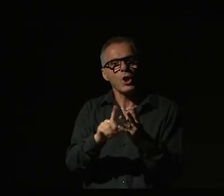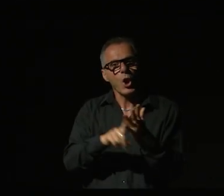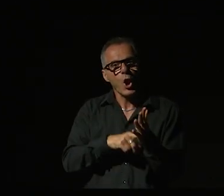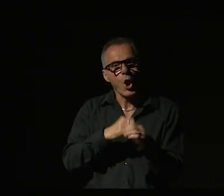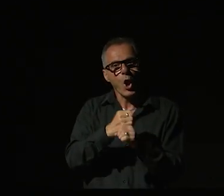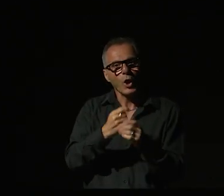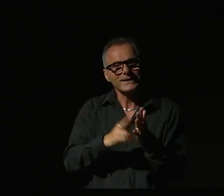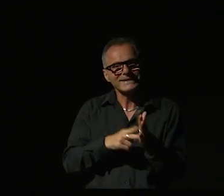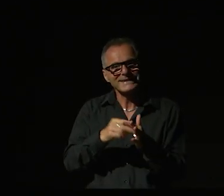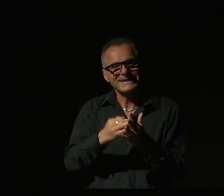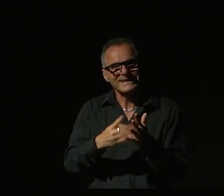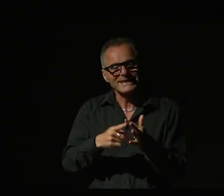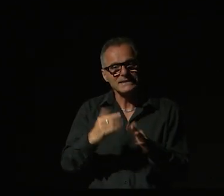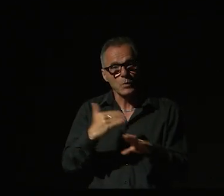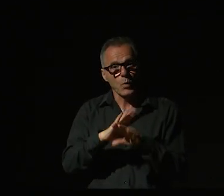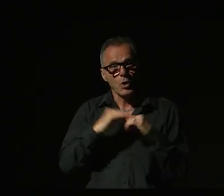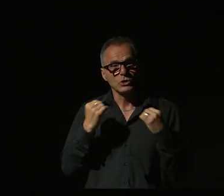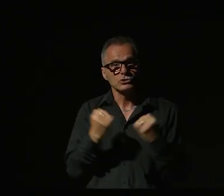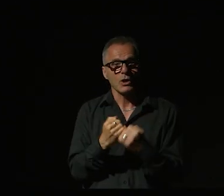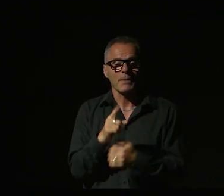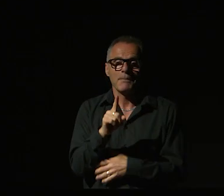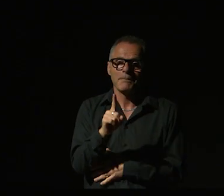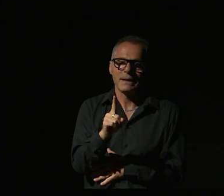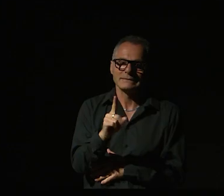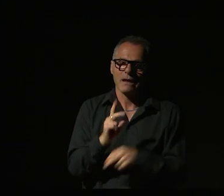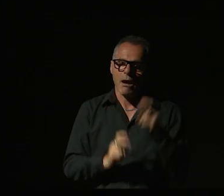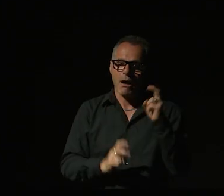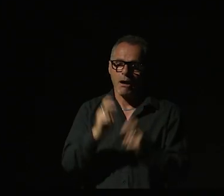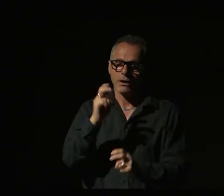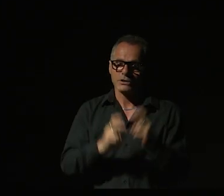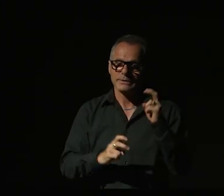though tensions ultimately led to Agostino's departure.